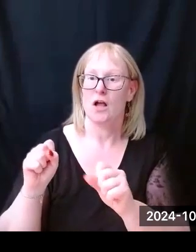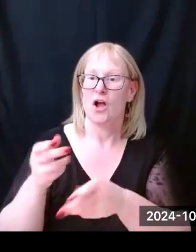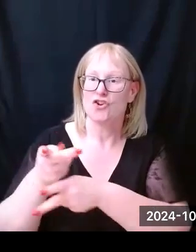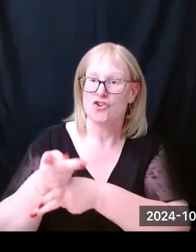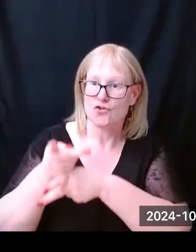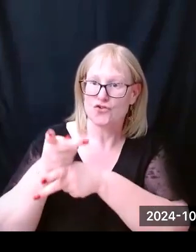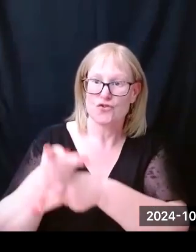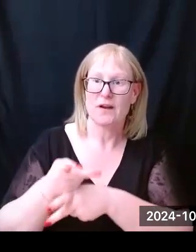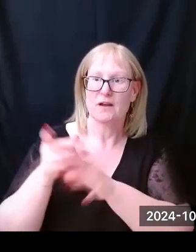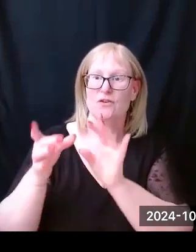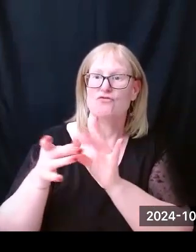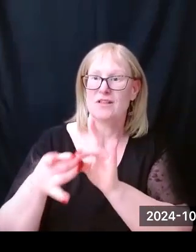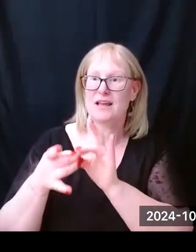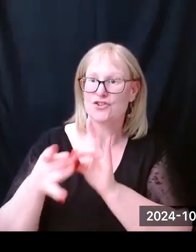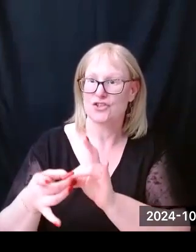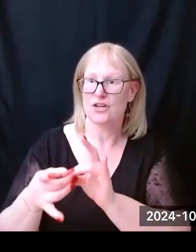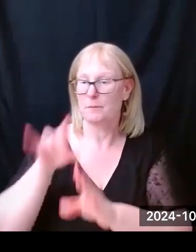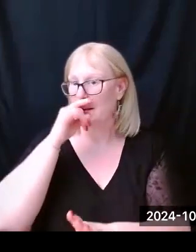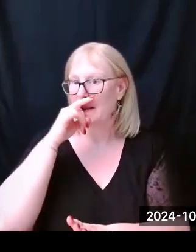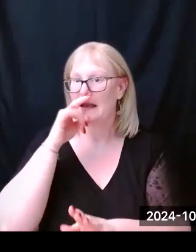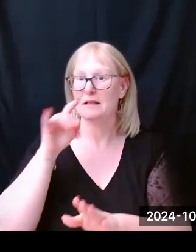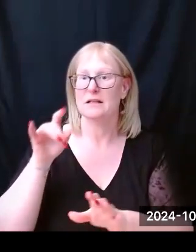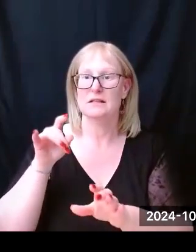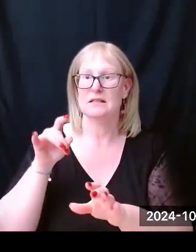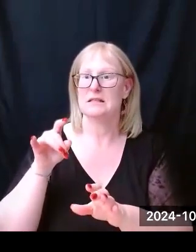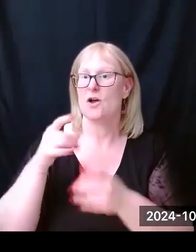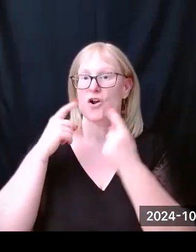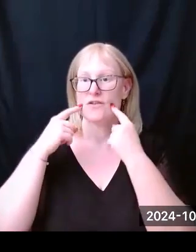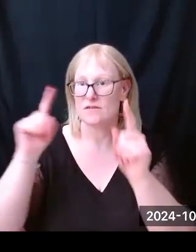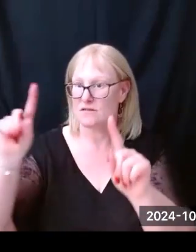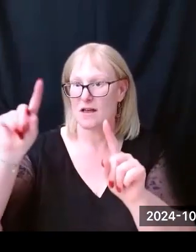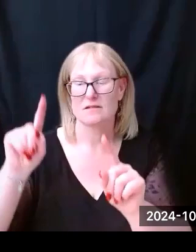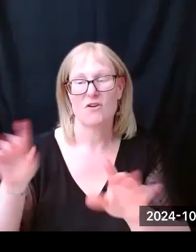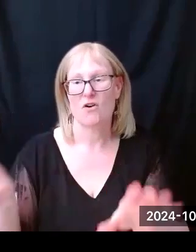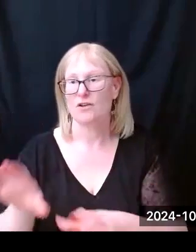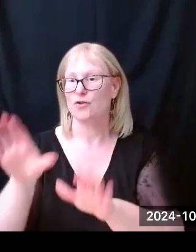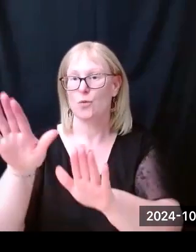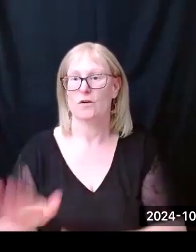So that's why you being there and showing up is still the most important thing.